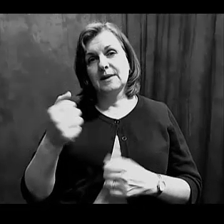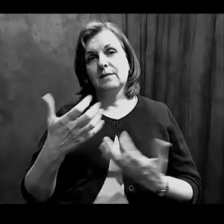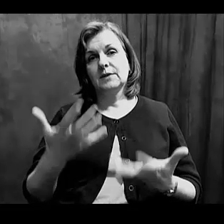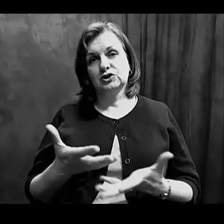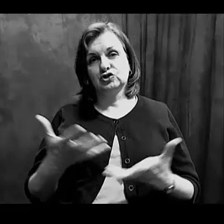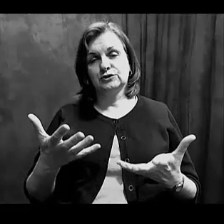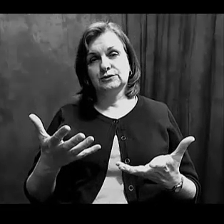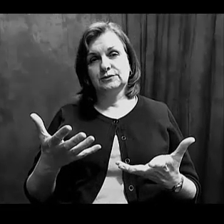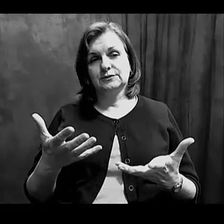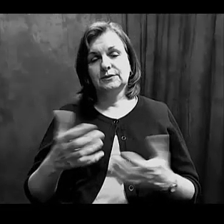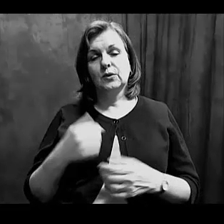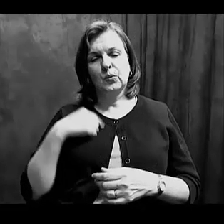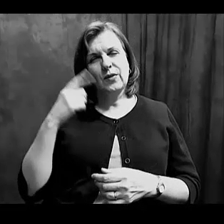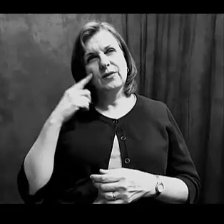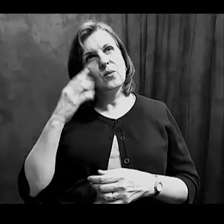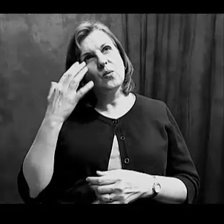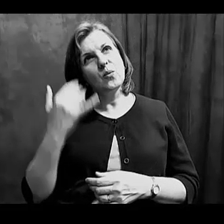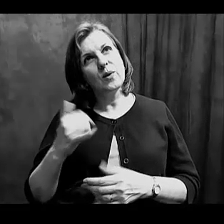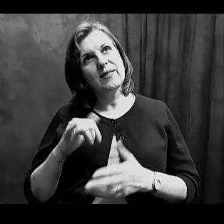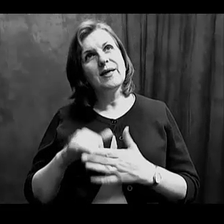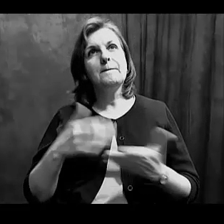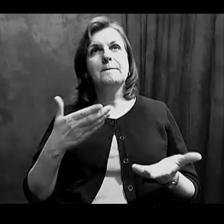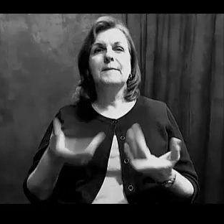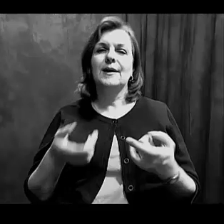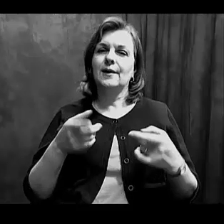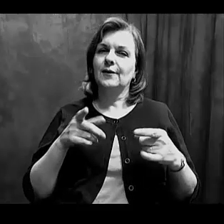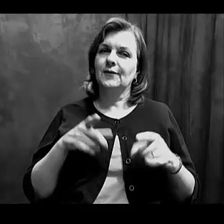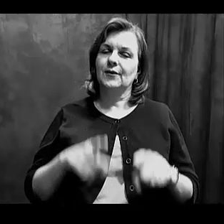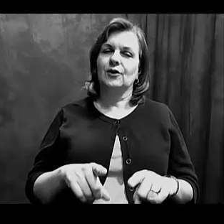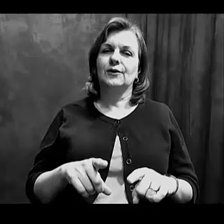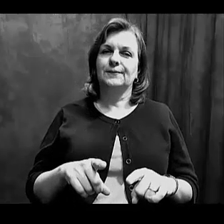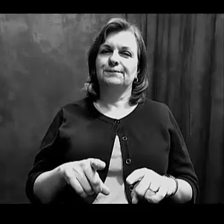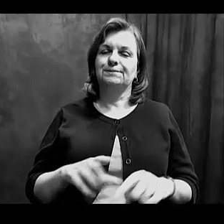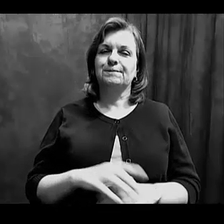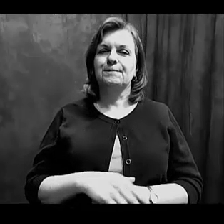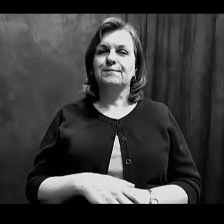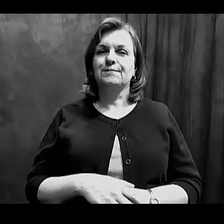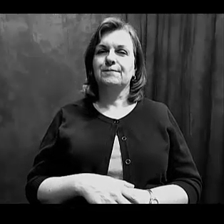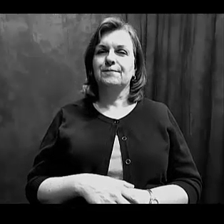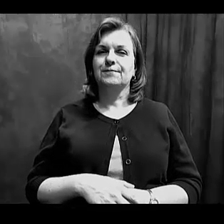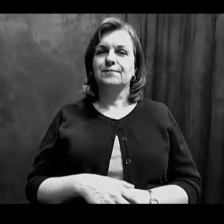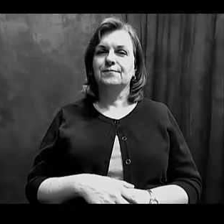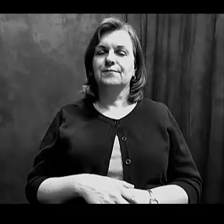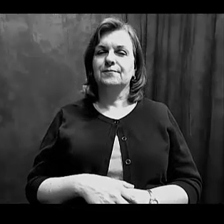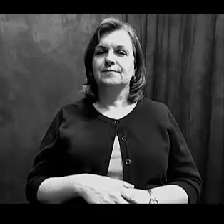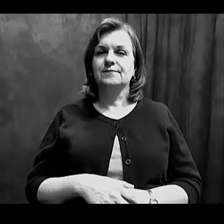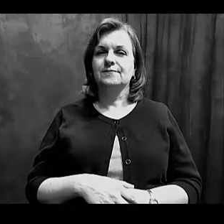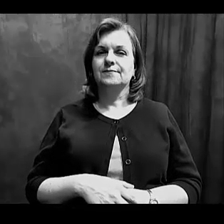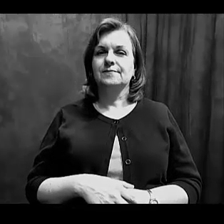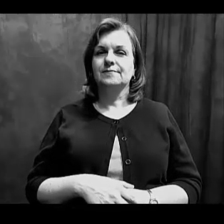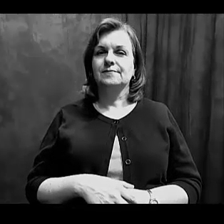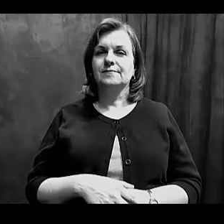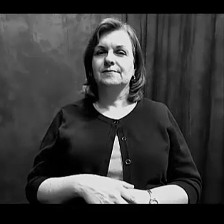so we'll think about this more and we will think about why this might have occurred but for now